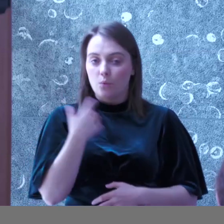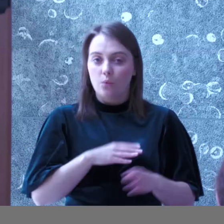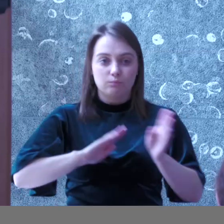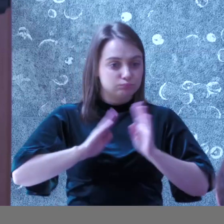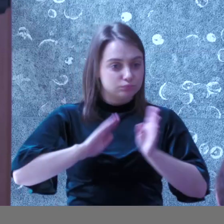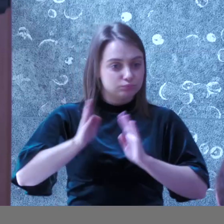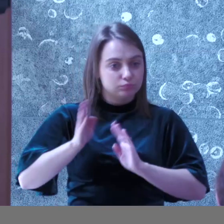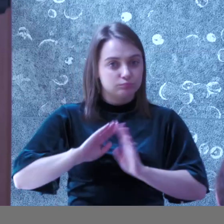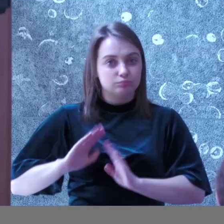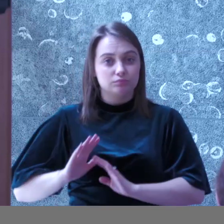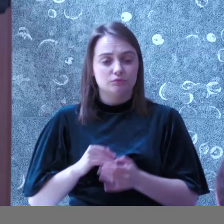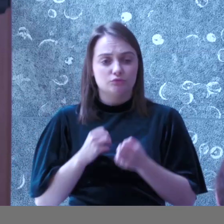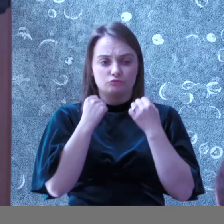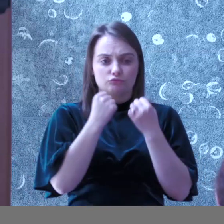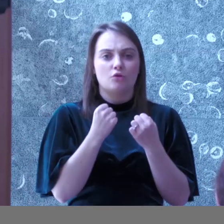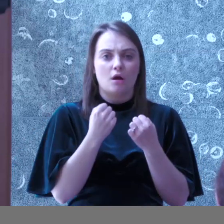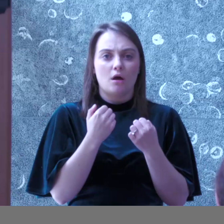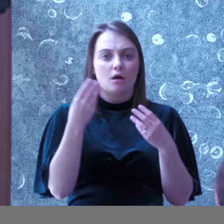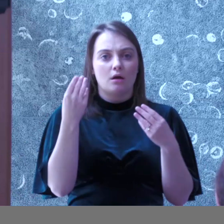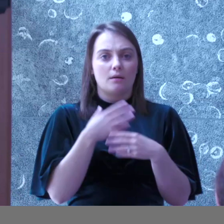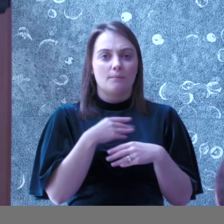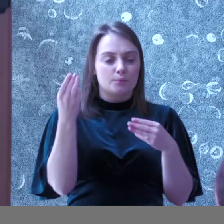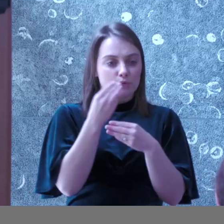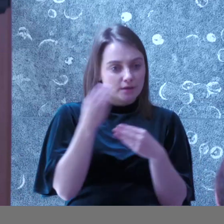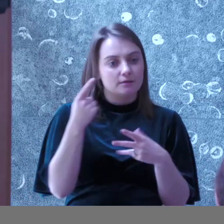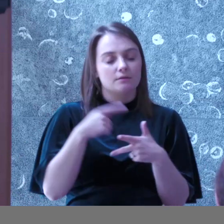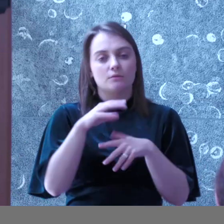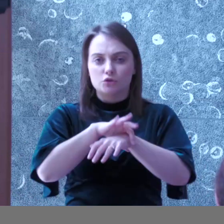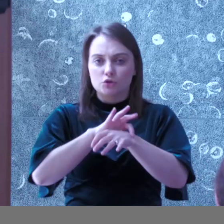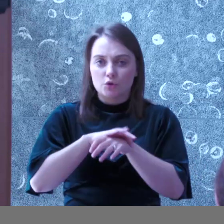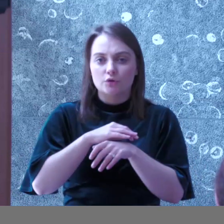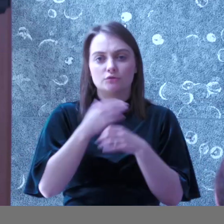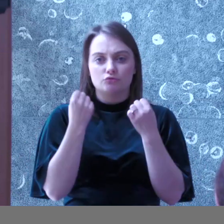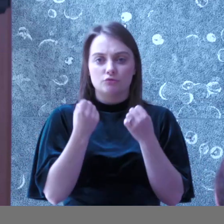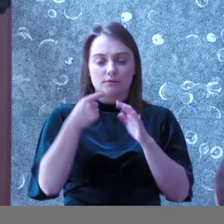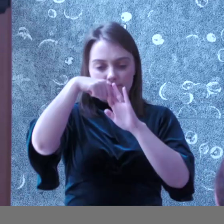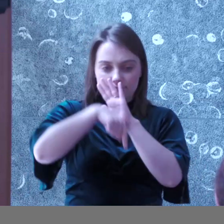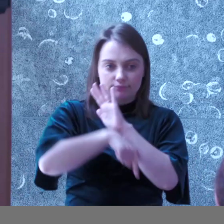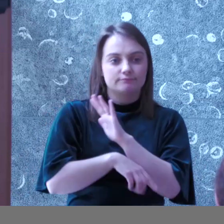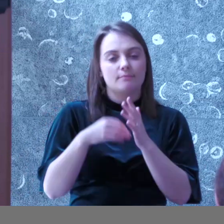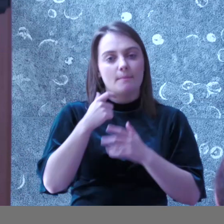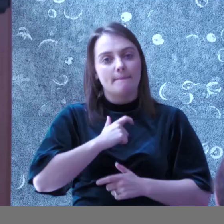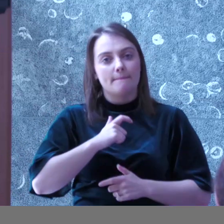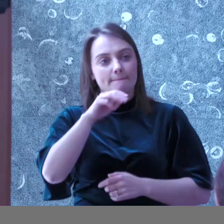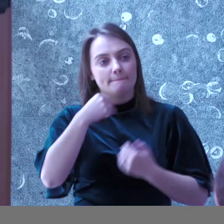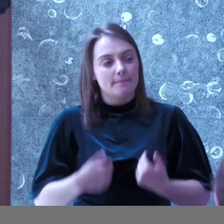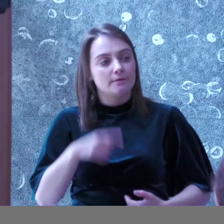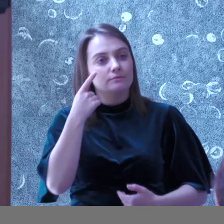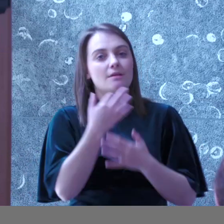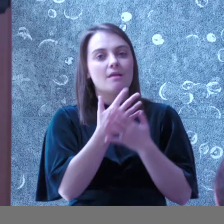about security and extremely complex man who demonstrated similar issues to that old lady who